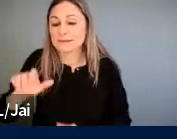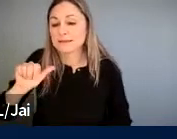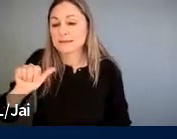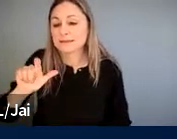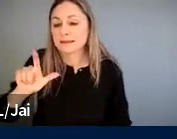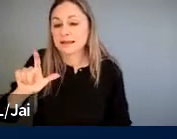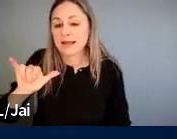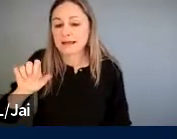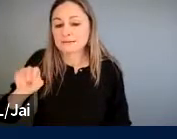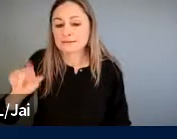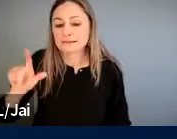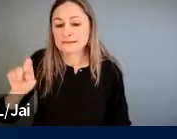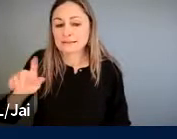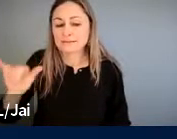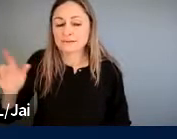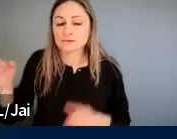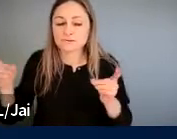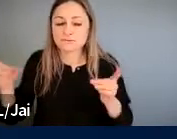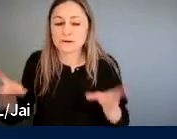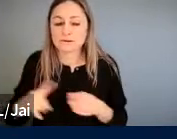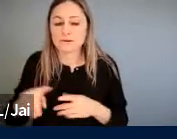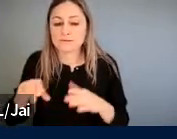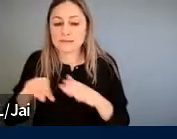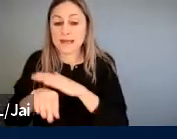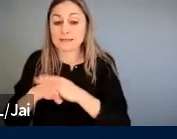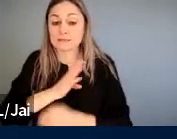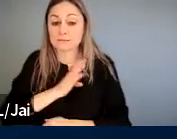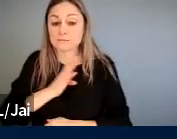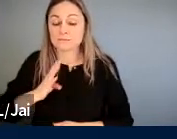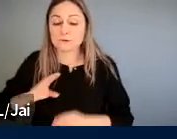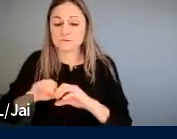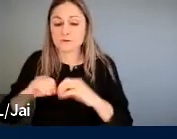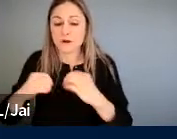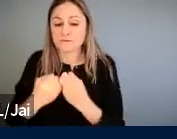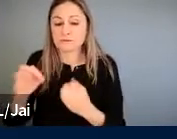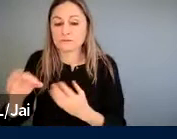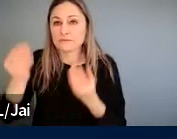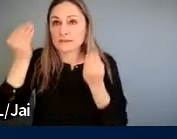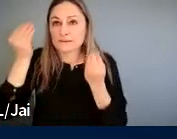who is the Director of the Access Board's Office of information and